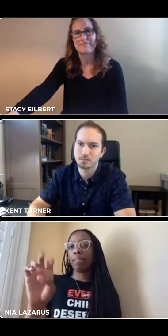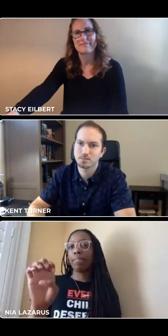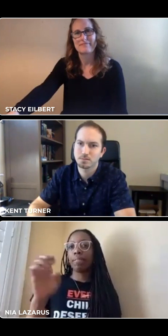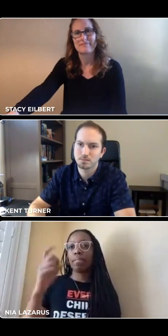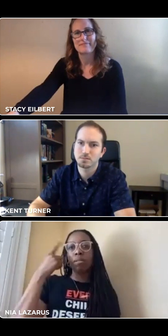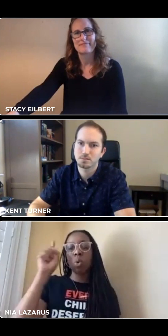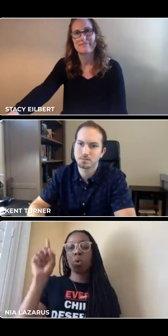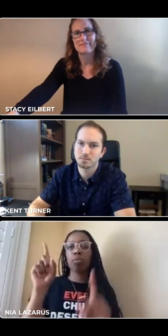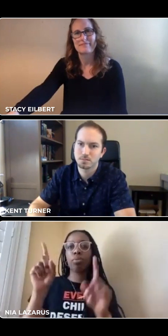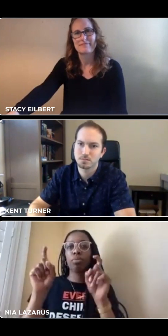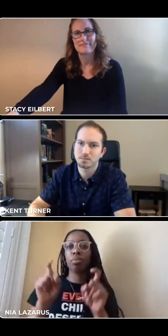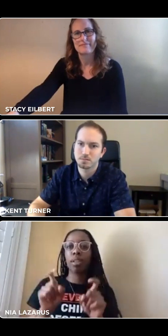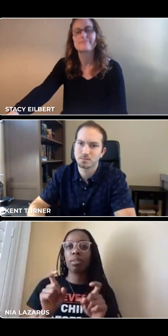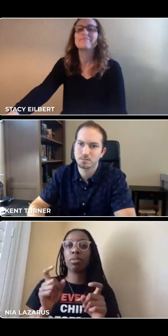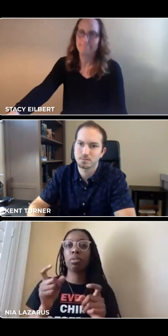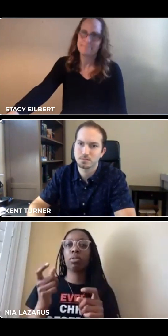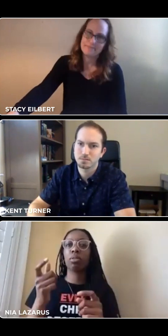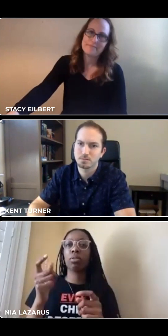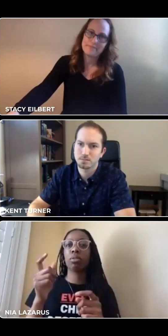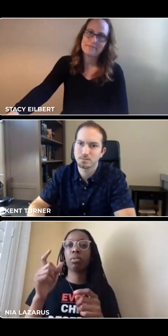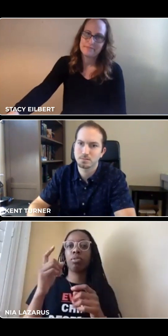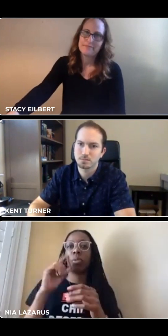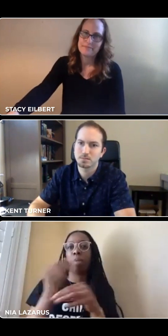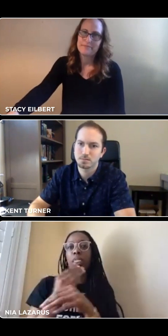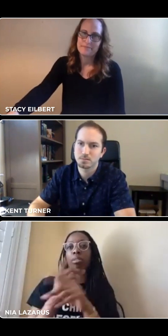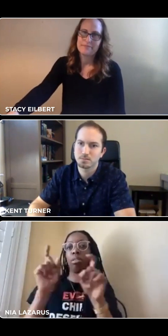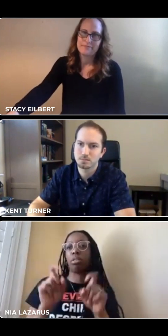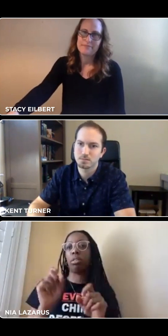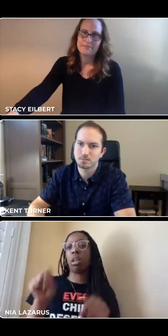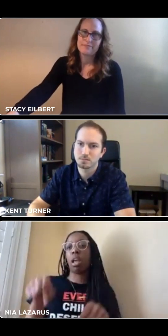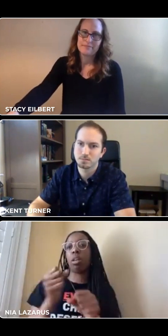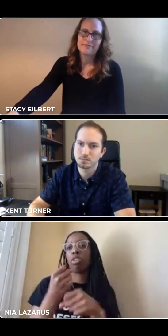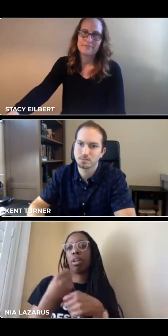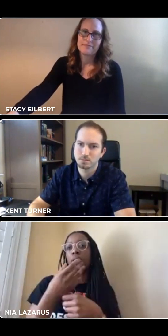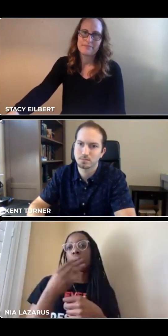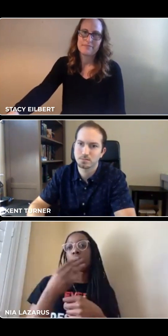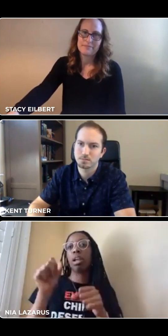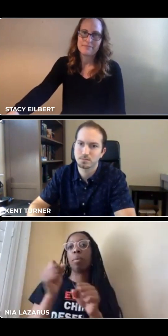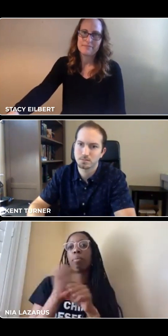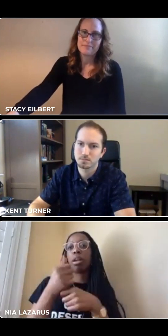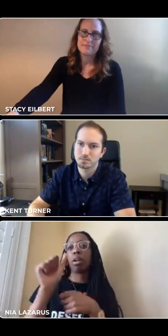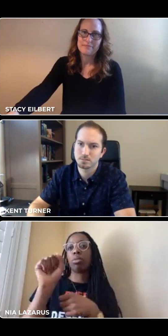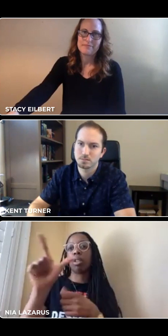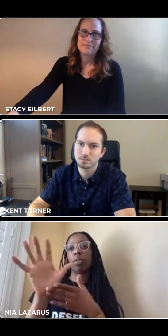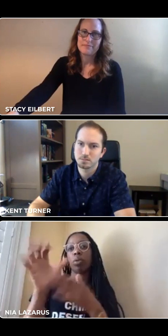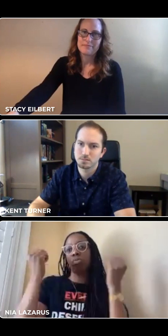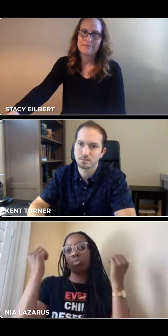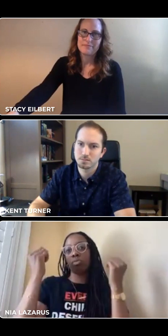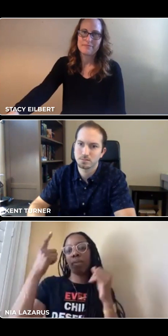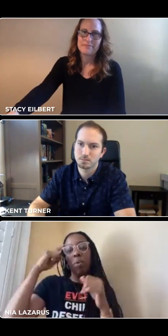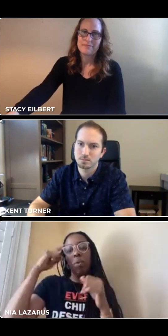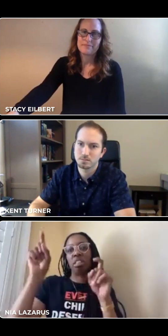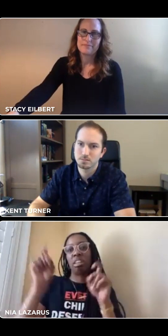And then, there's also GoFormative for testing, for math testing. Tests there can be created.